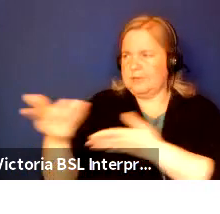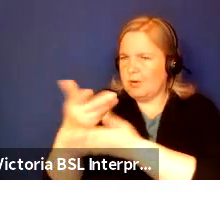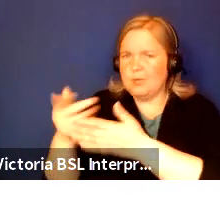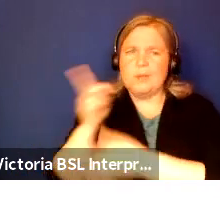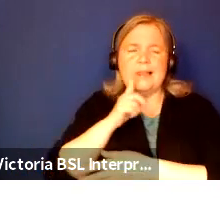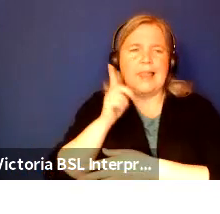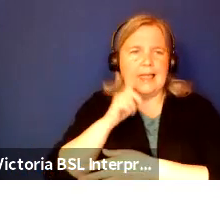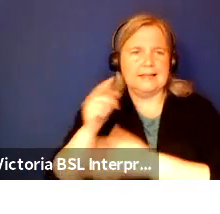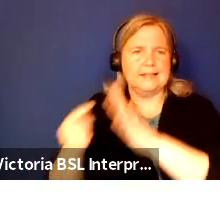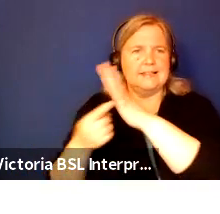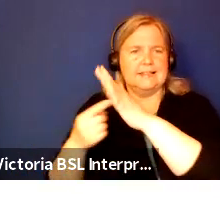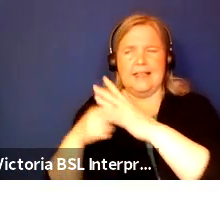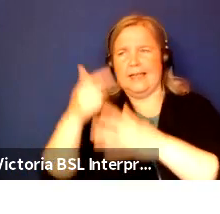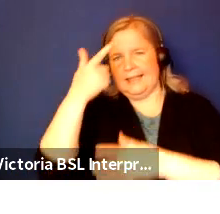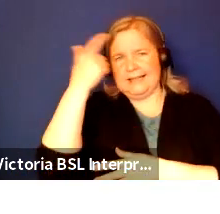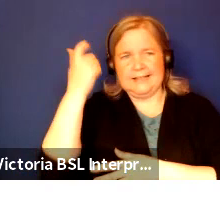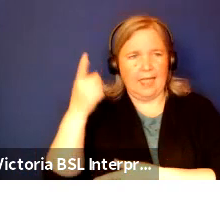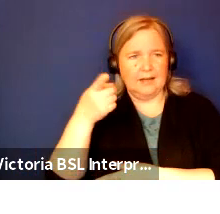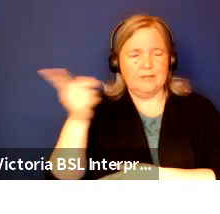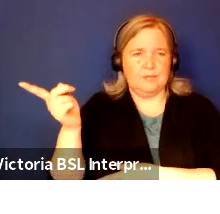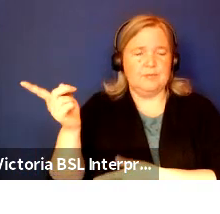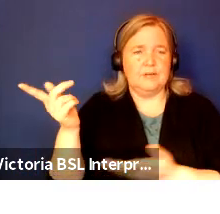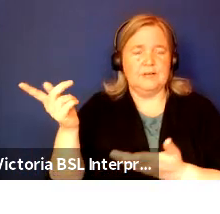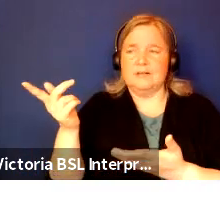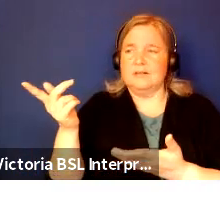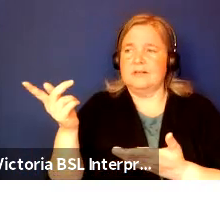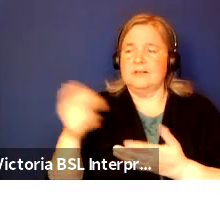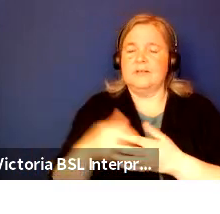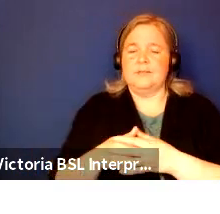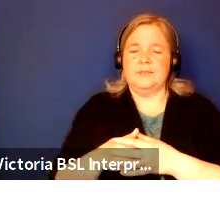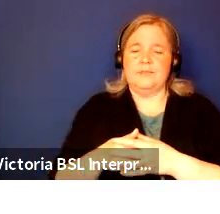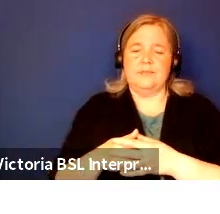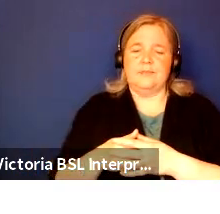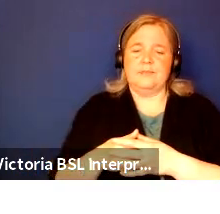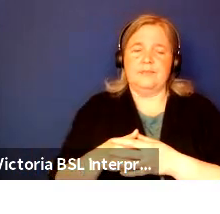as an intellectual and autism and deaf. T Their situation is more